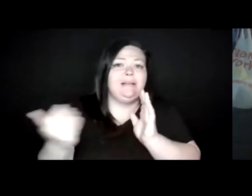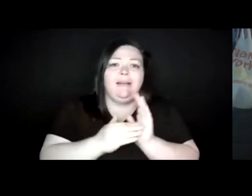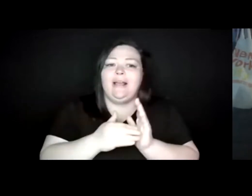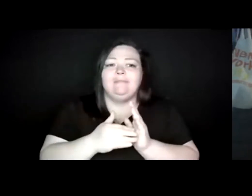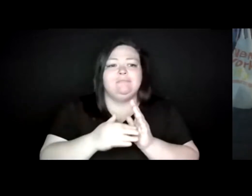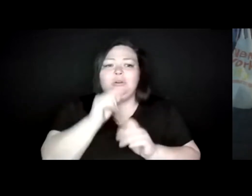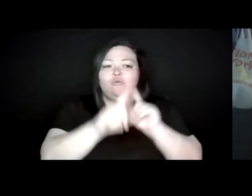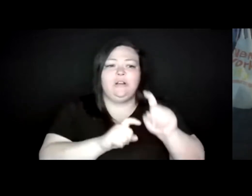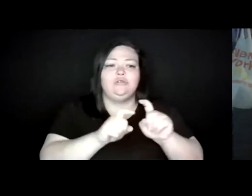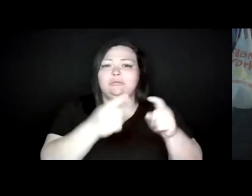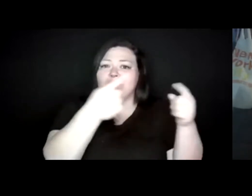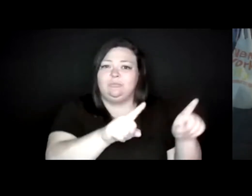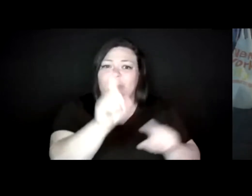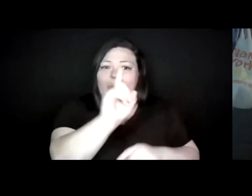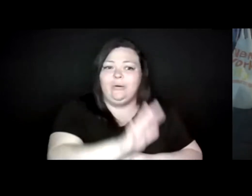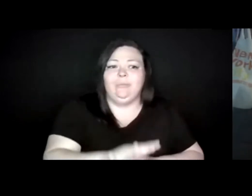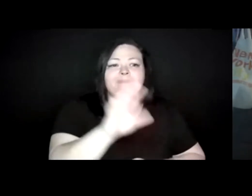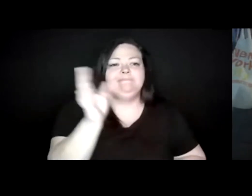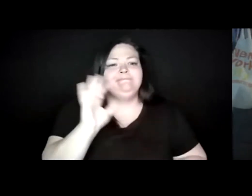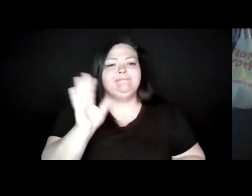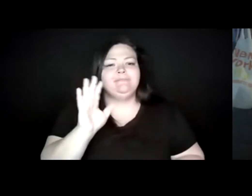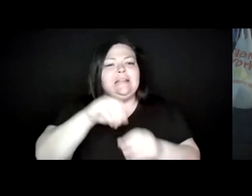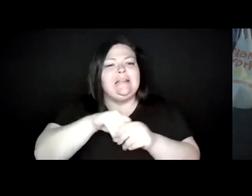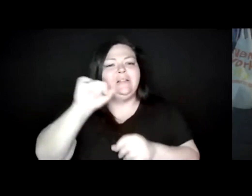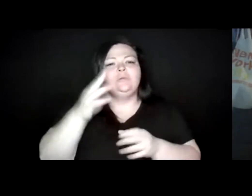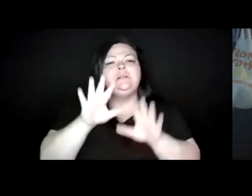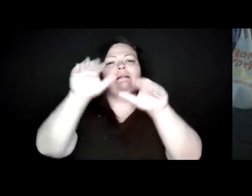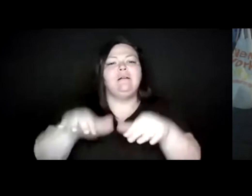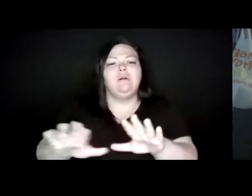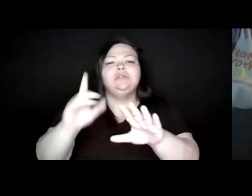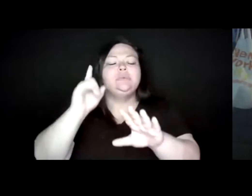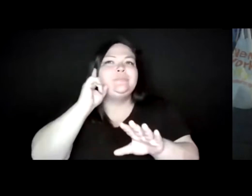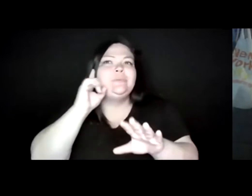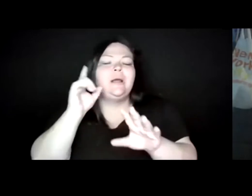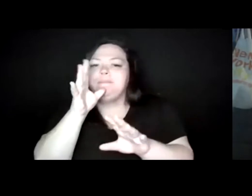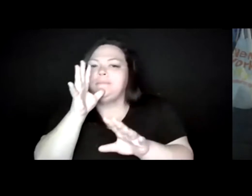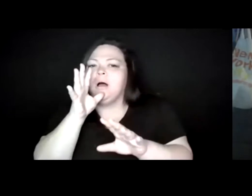jurisdiction. In the Gikongoro hills, there are whispers of mothers who take bone as/